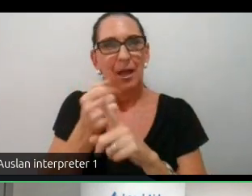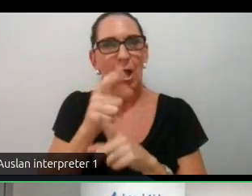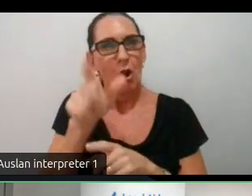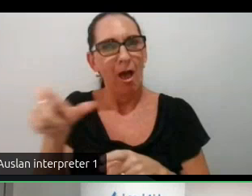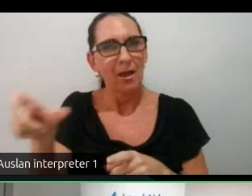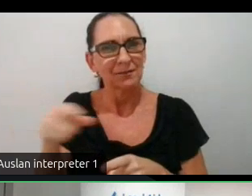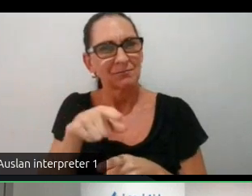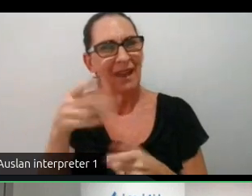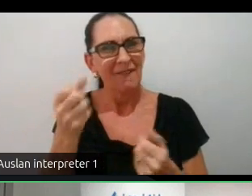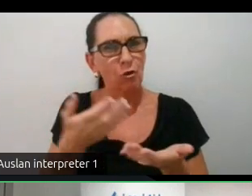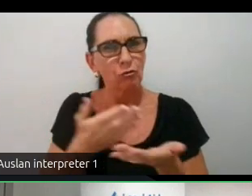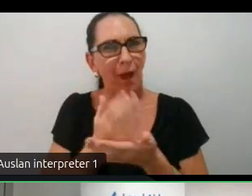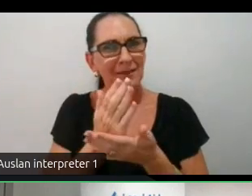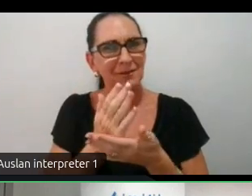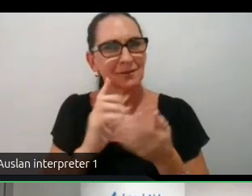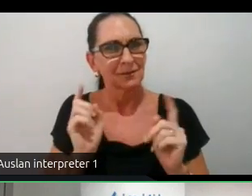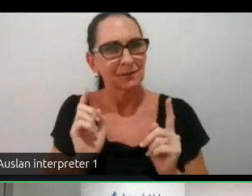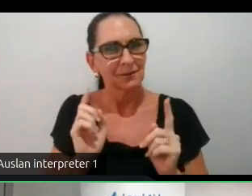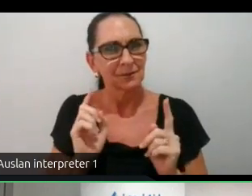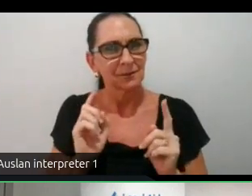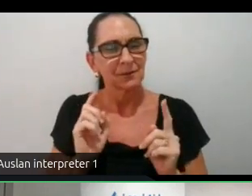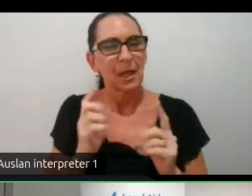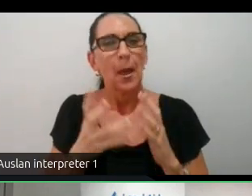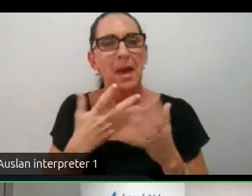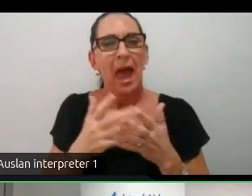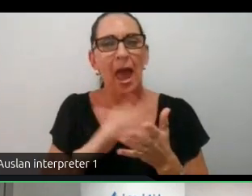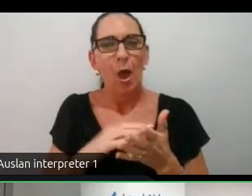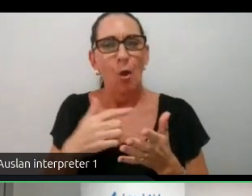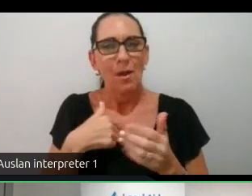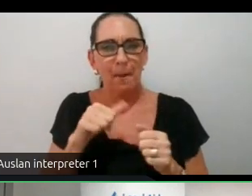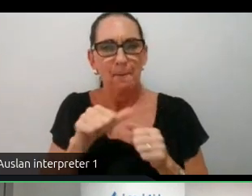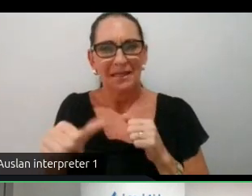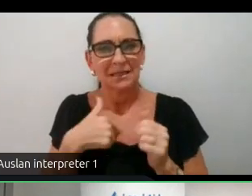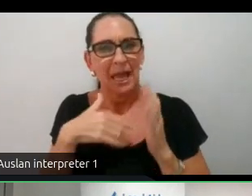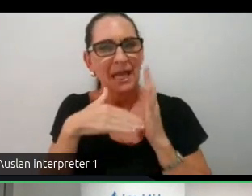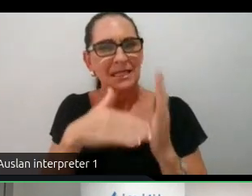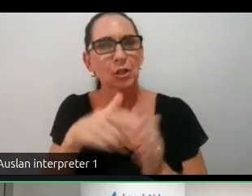rights do consumers have when faced with these issues? And how can lawyers assist clients with